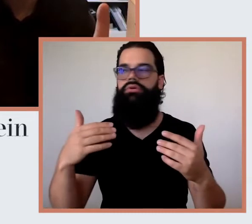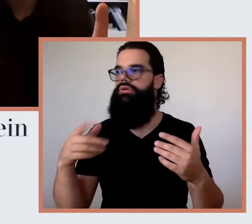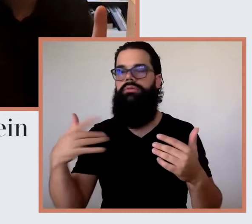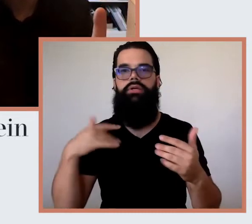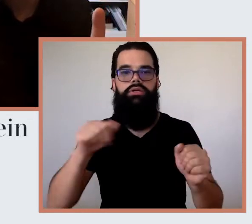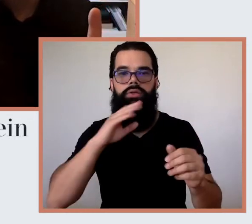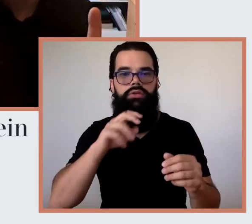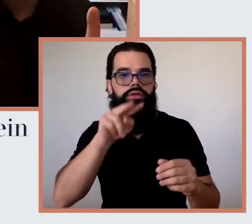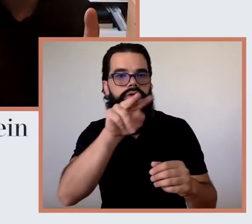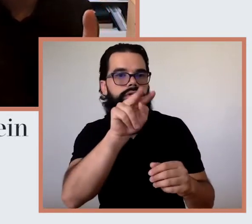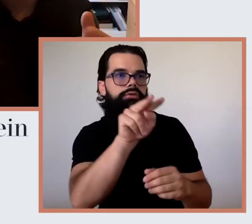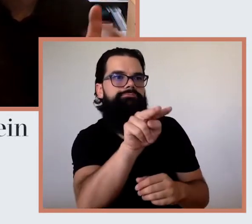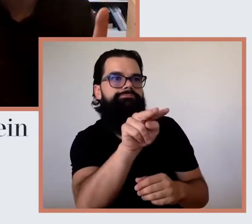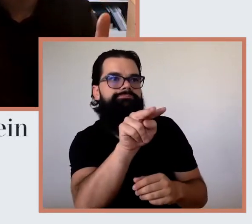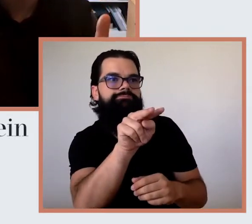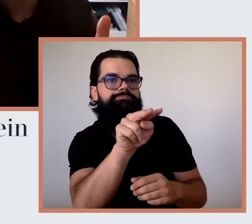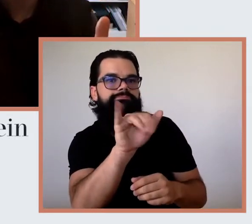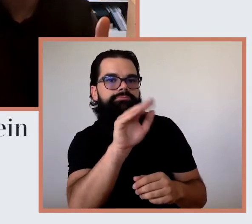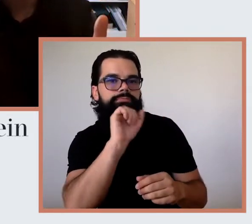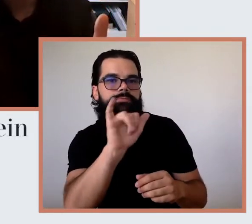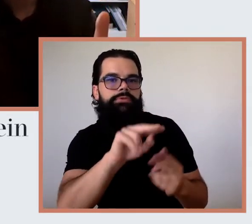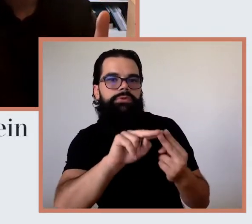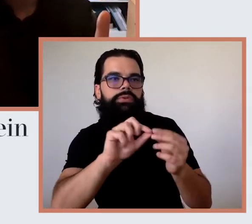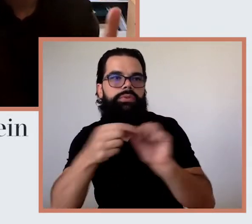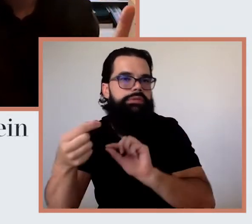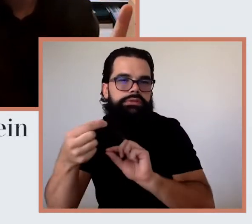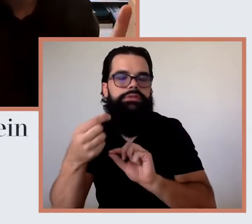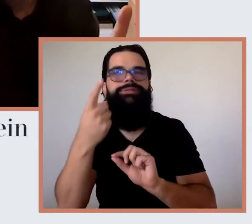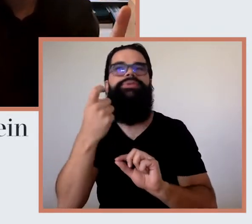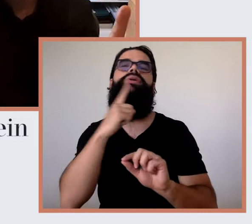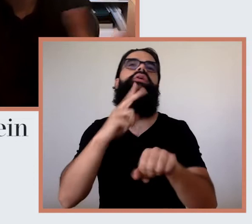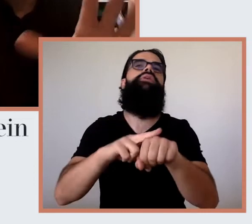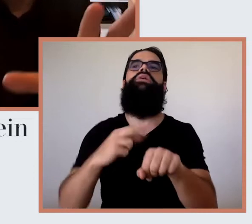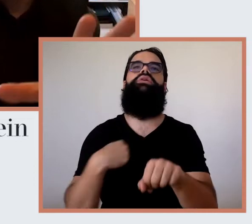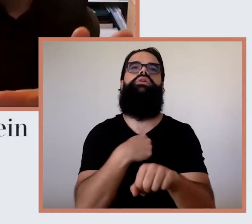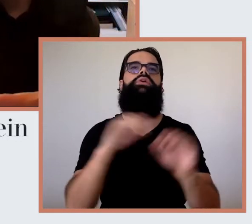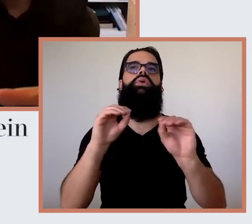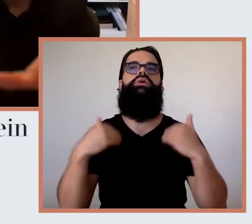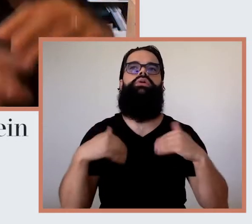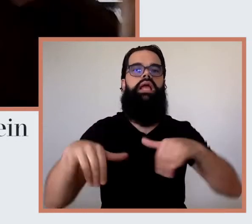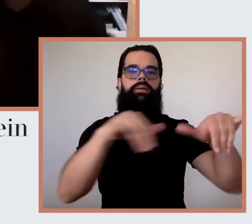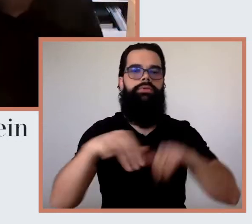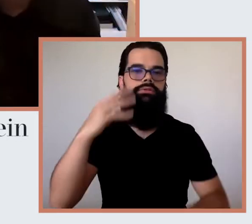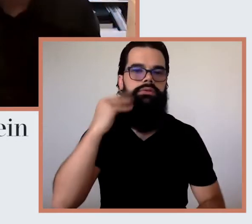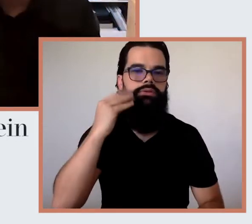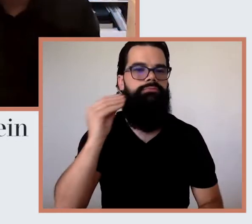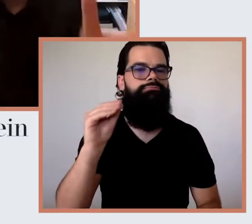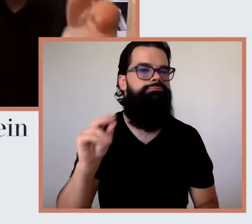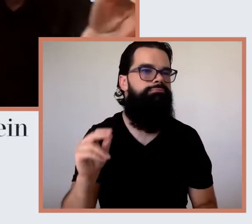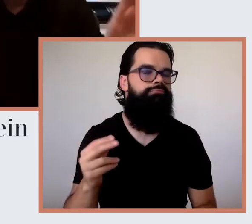certainly when they see things misrepresented on television. Now, again, we don't all have the same experience.